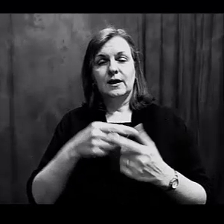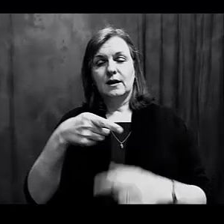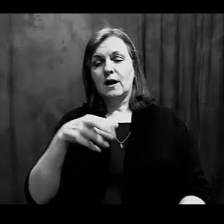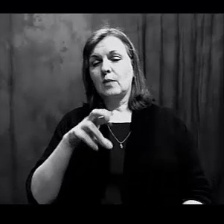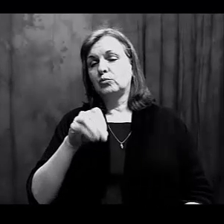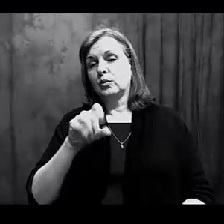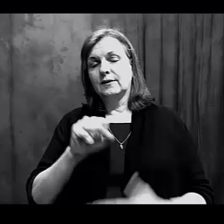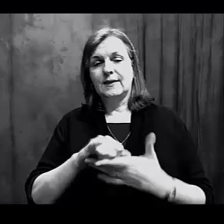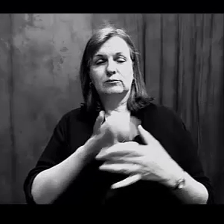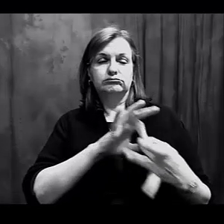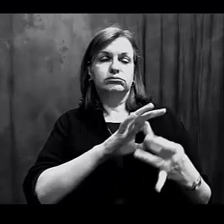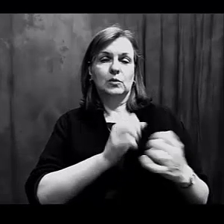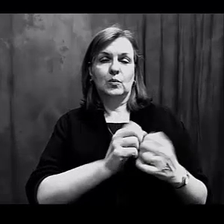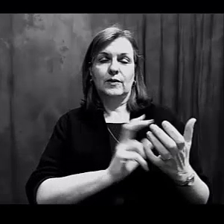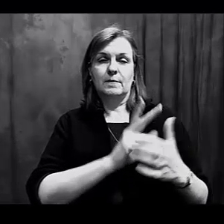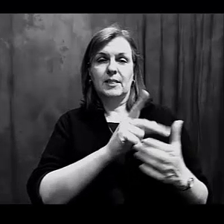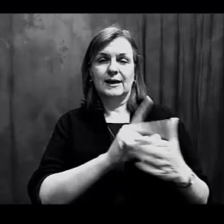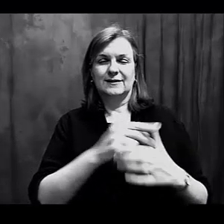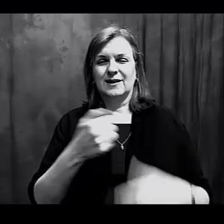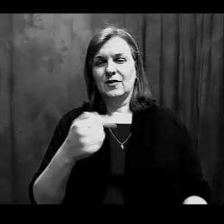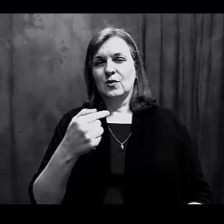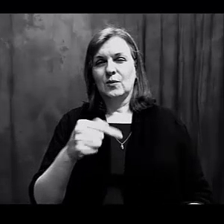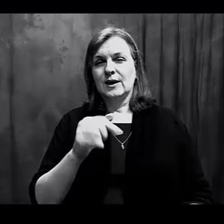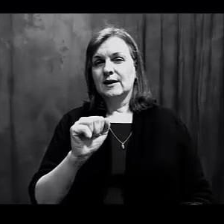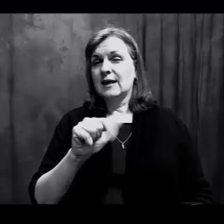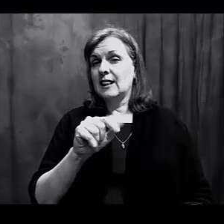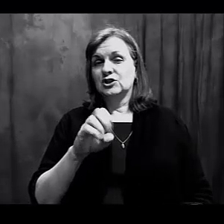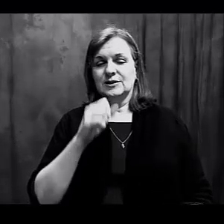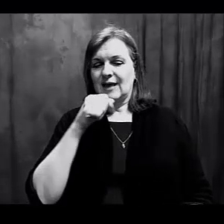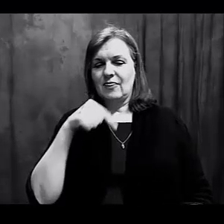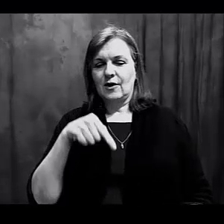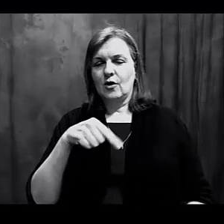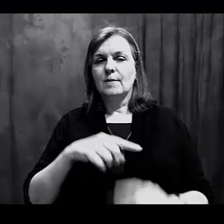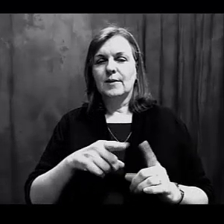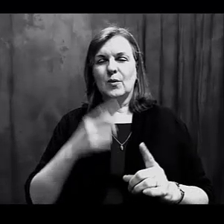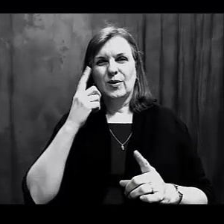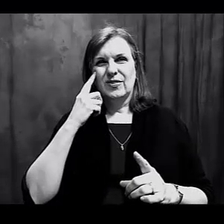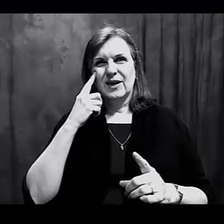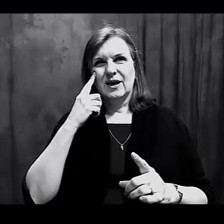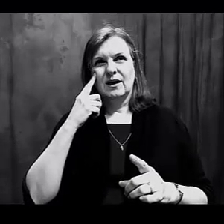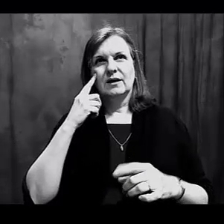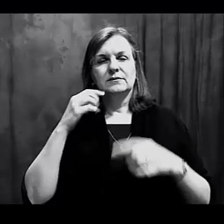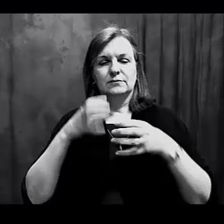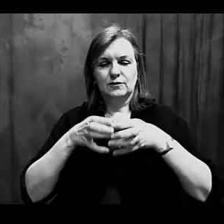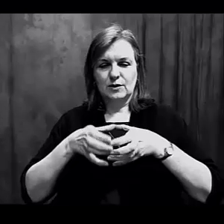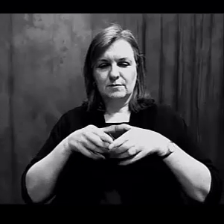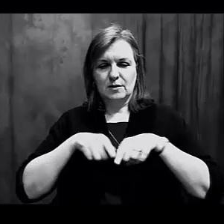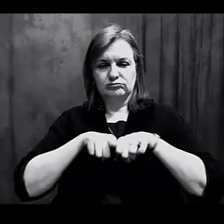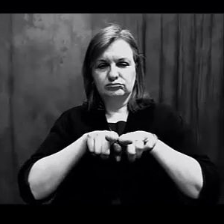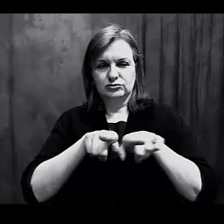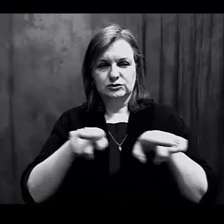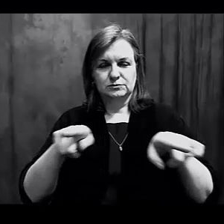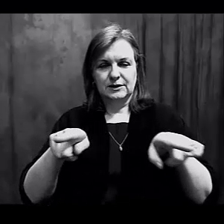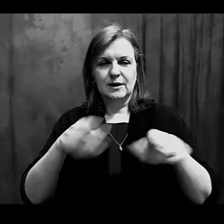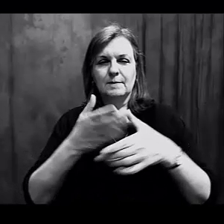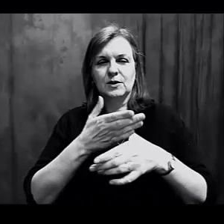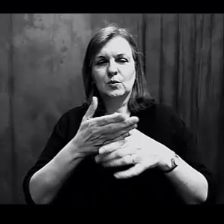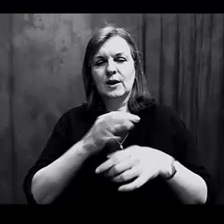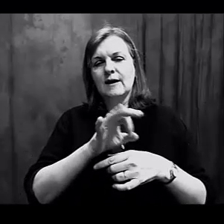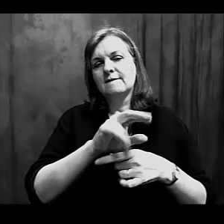and then the protist that would've been a plant relative or green algae is not on here -- but we think the split between